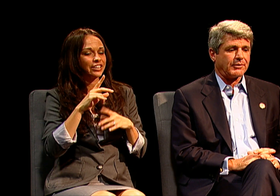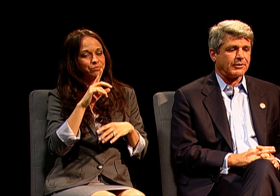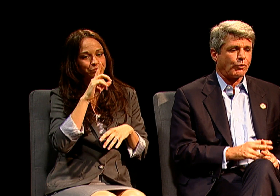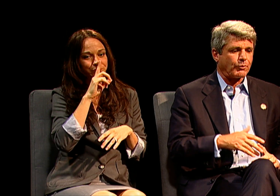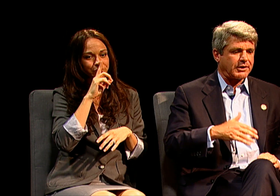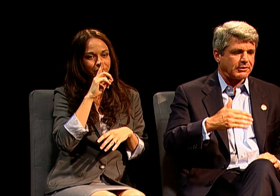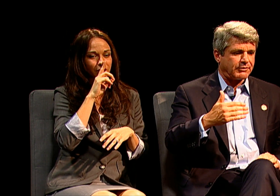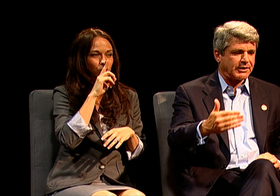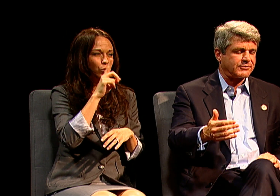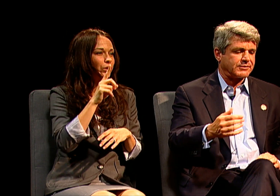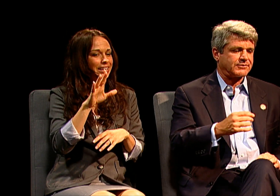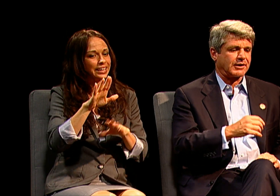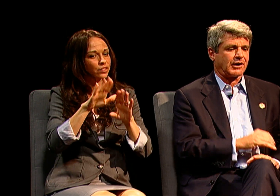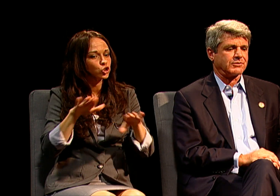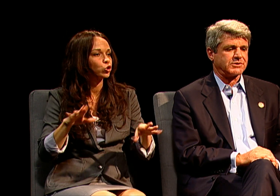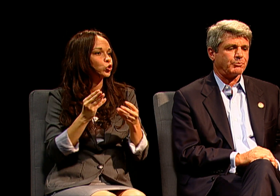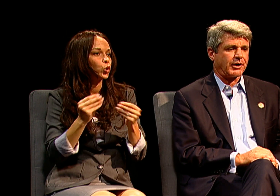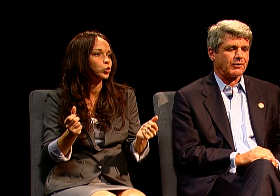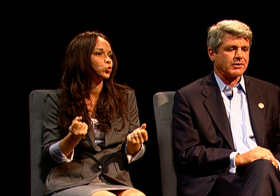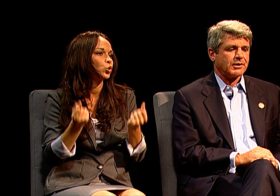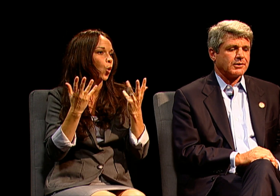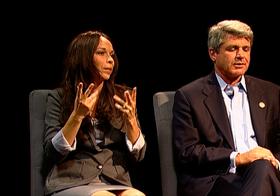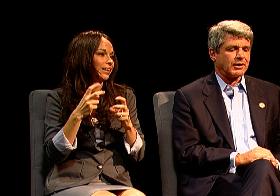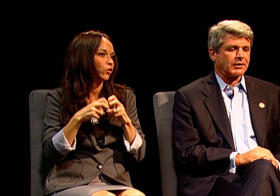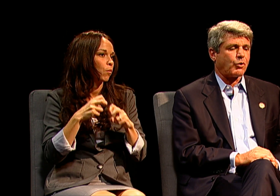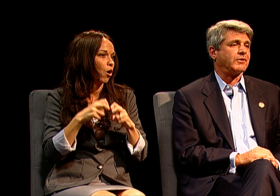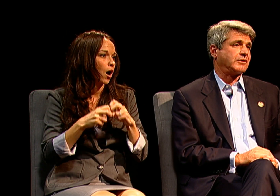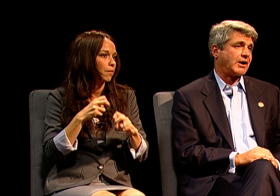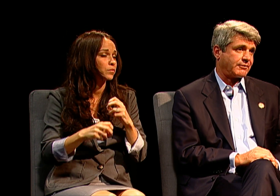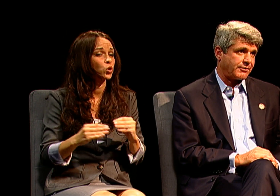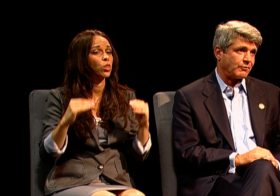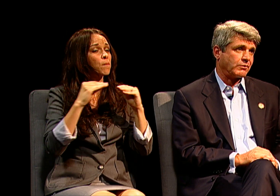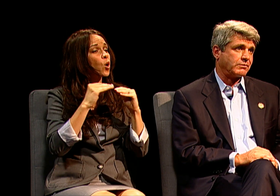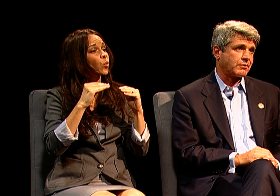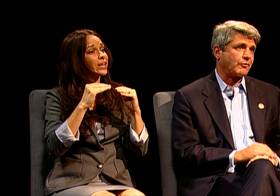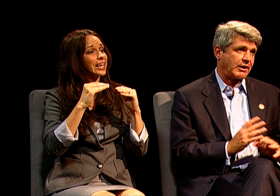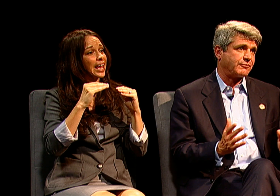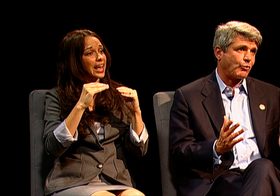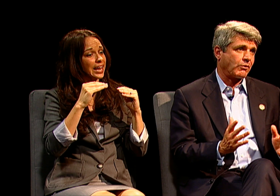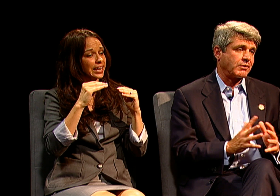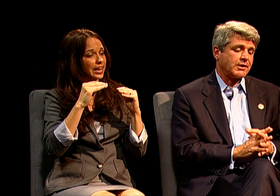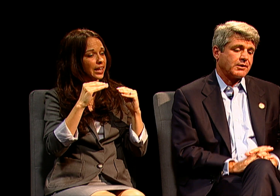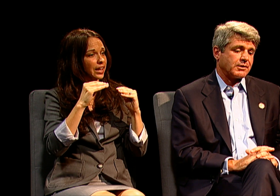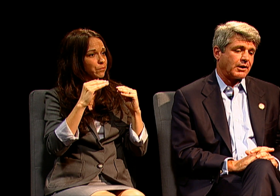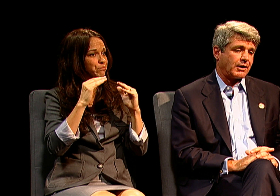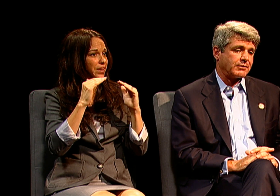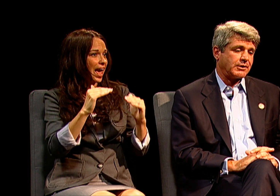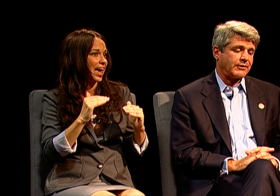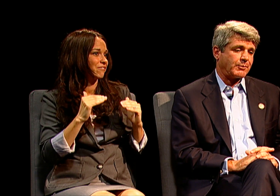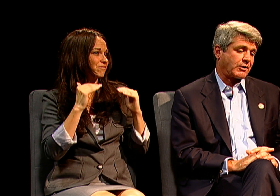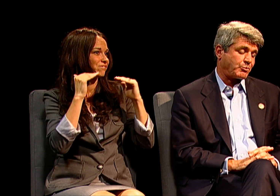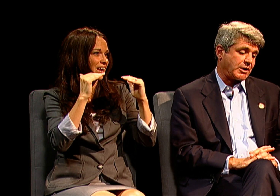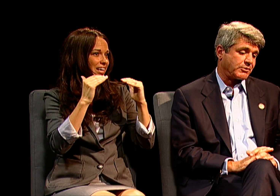AND THE MORE WE CAN ADVANCE THIS TECHNOLOGY, THE BETTER QUALITY OF LIFE THAT WE'LL CREATE FOR, YOU KNOW, THE AMERICAN PEOPLE.